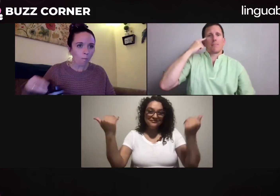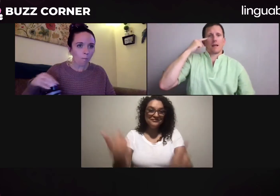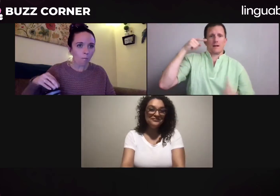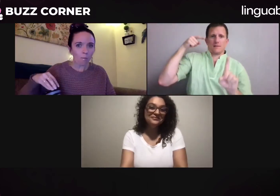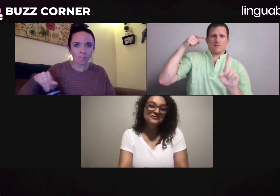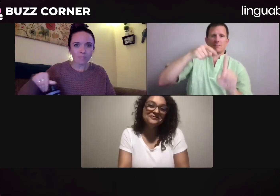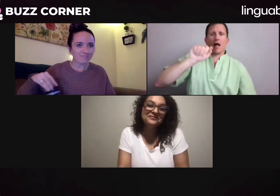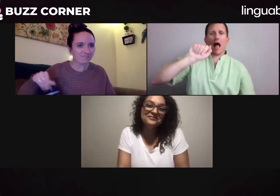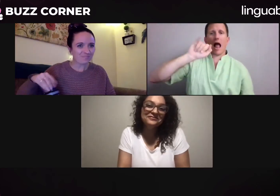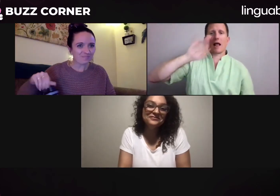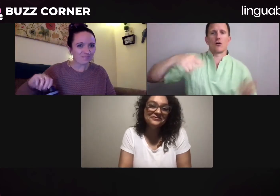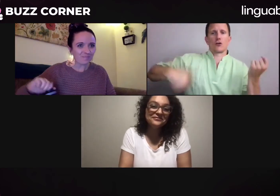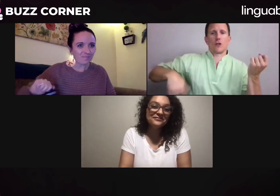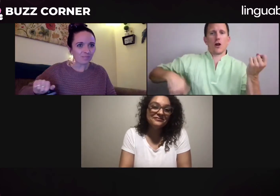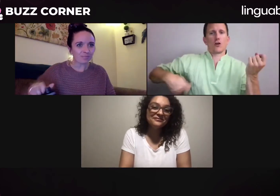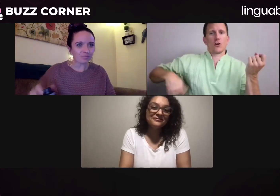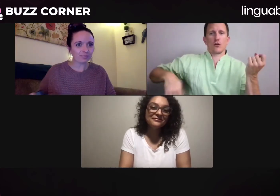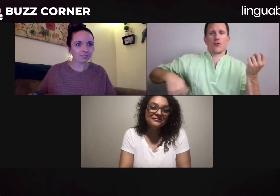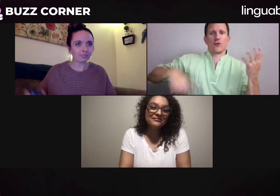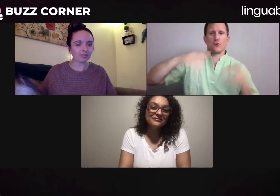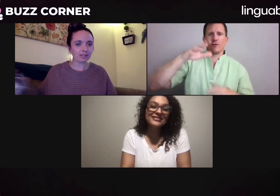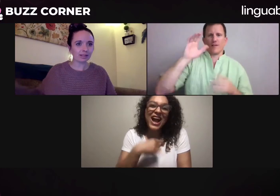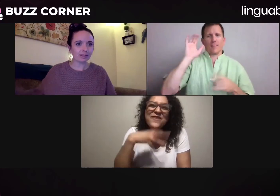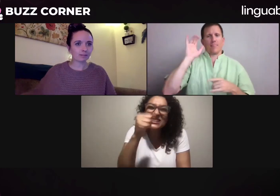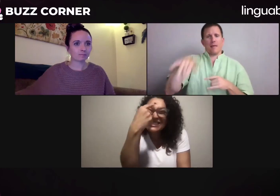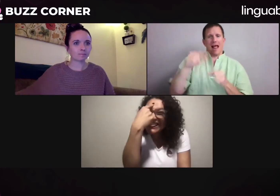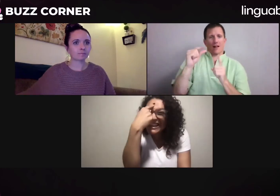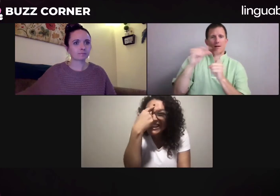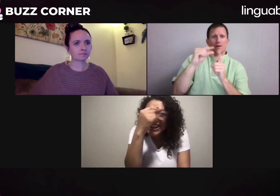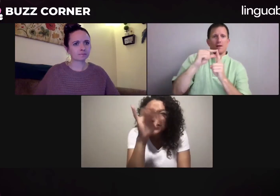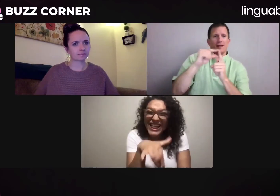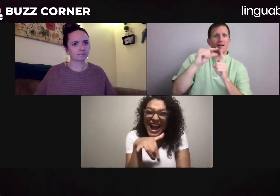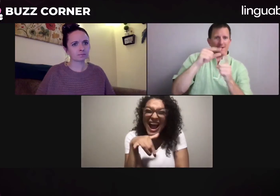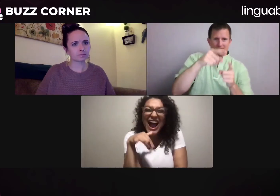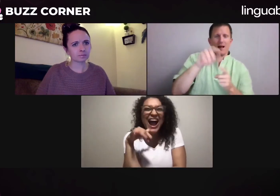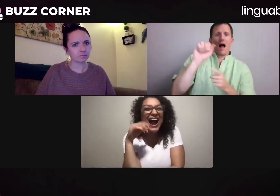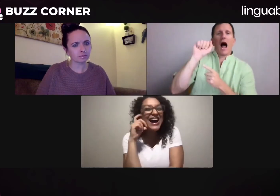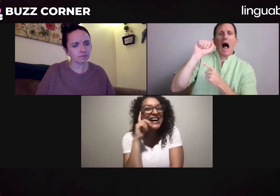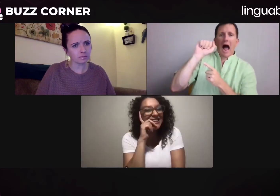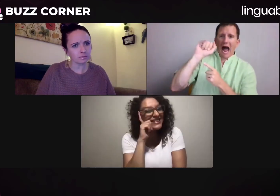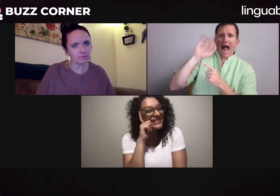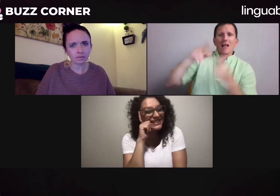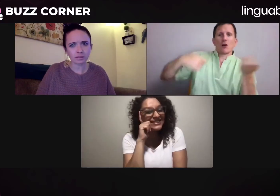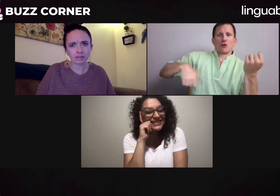In a way, you know, the concept of air guitar. And I was just thinking about that.